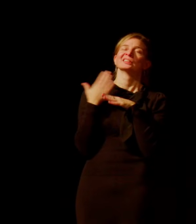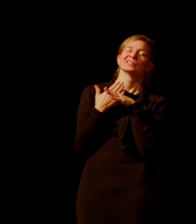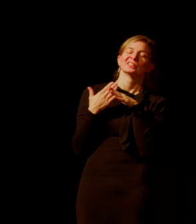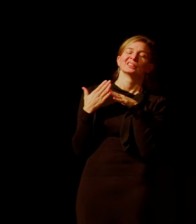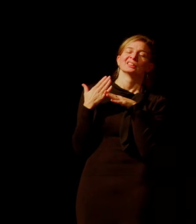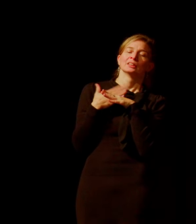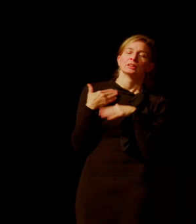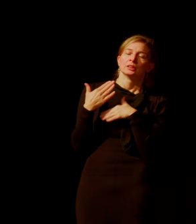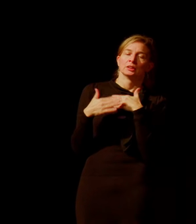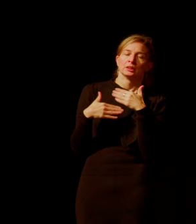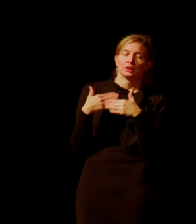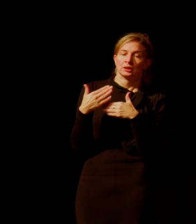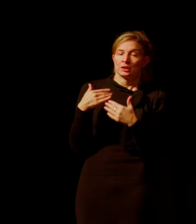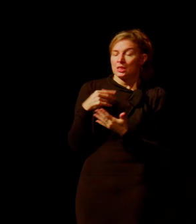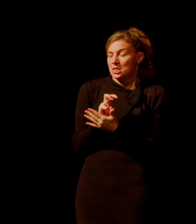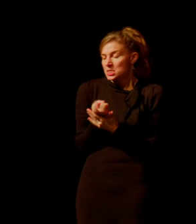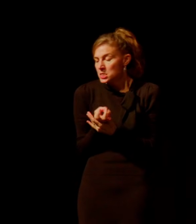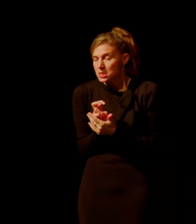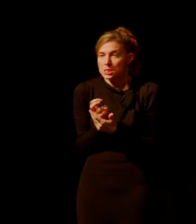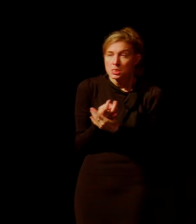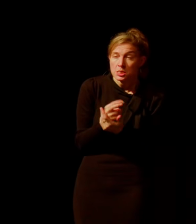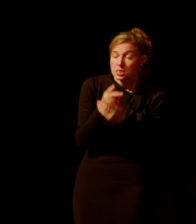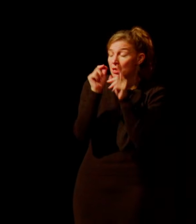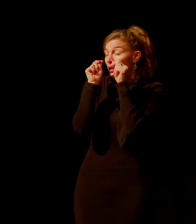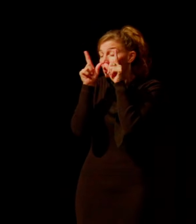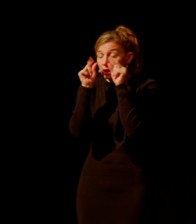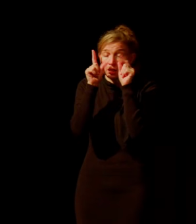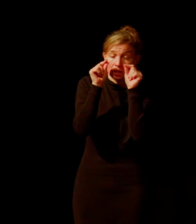I was losing sleep, waking up every night and growing exhausted.